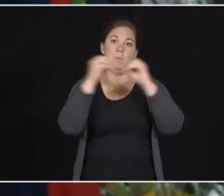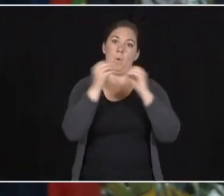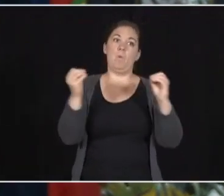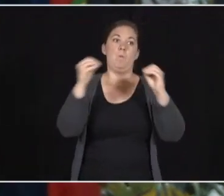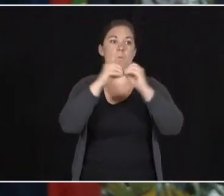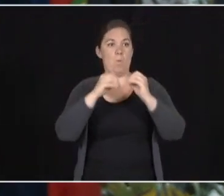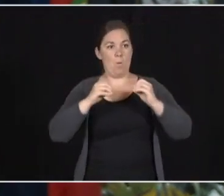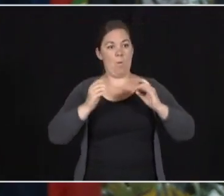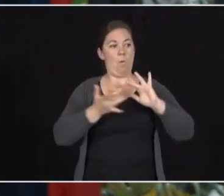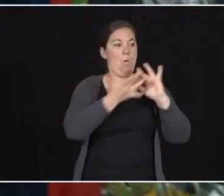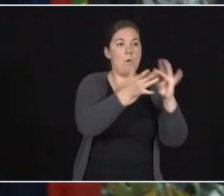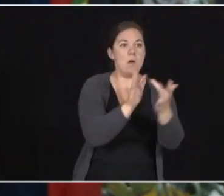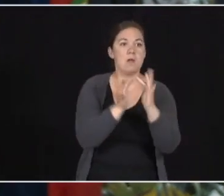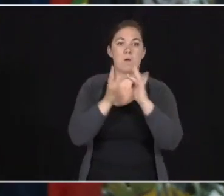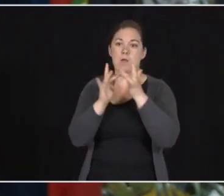There's a lot of changes that need to be done.